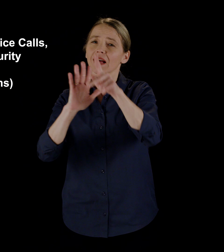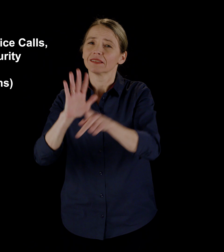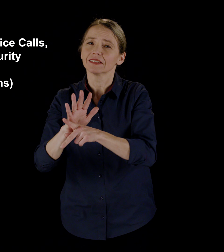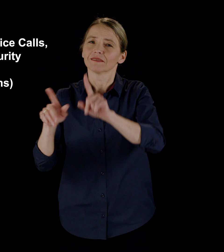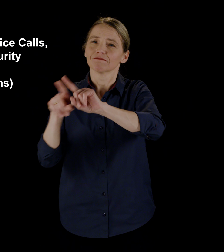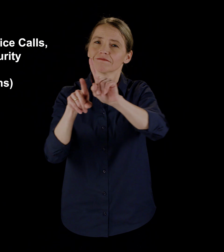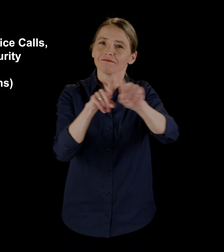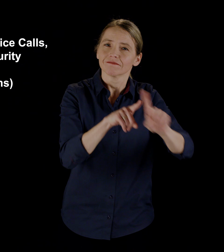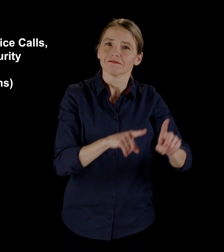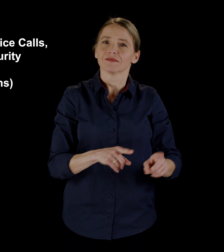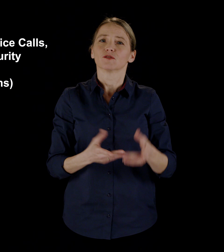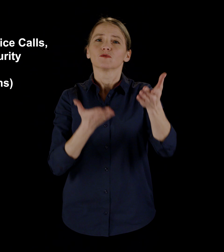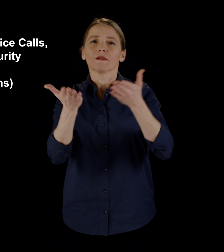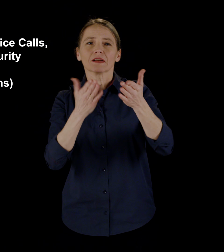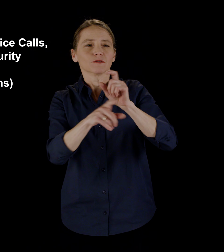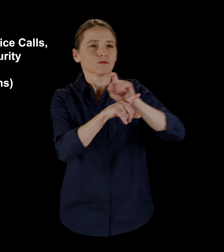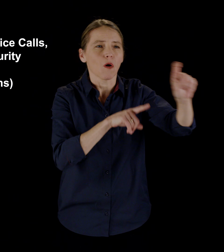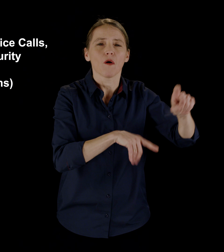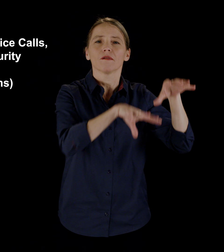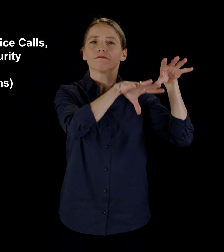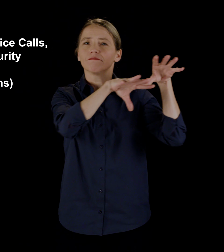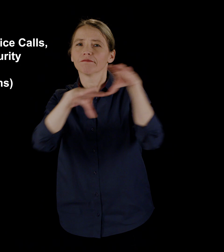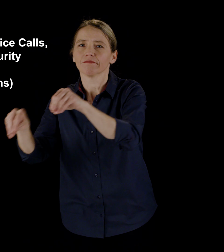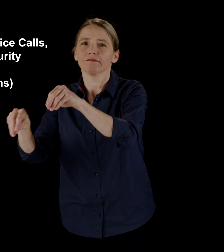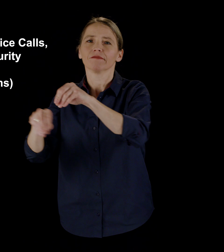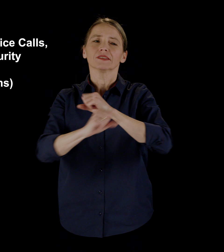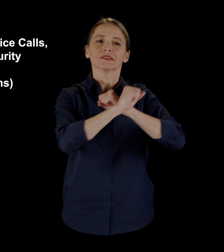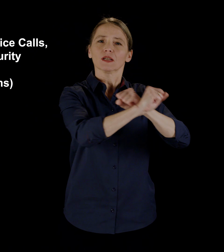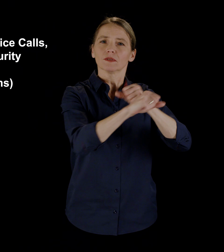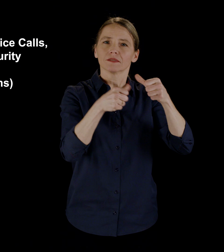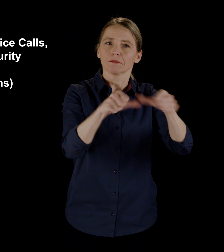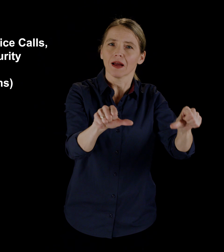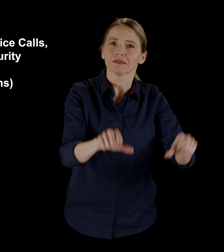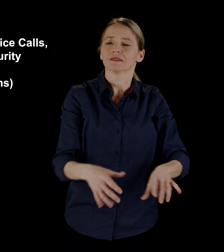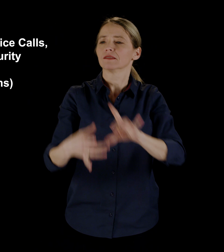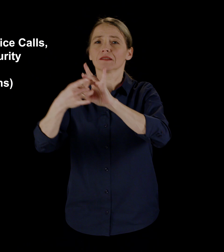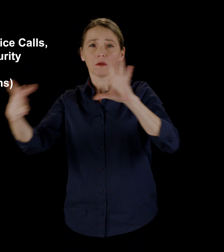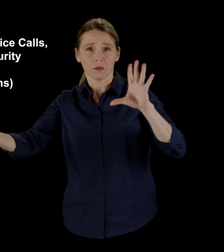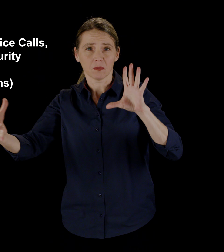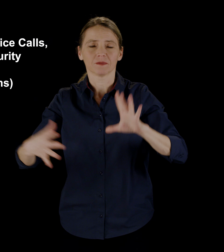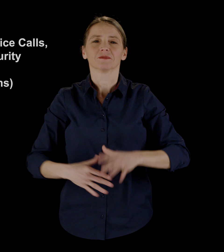Policies (Service Calls, Outages, Security Deposits and Disconnections)